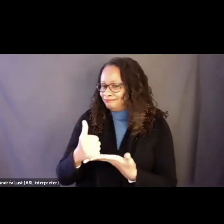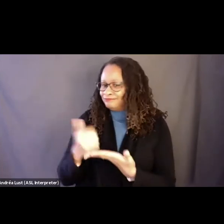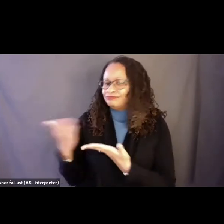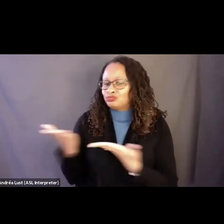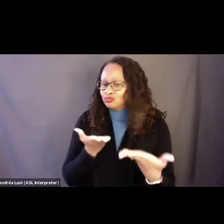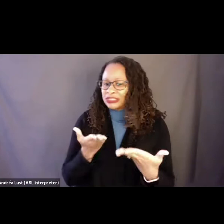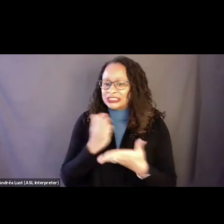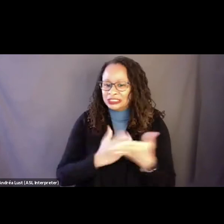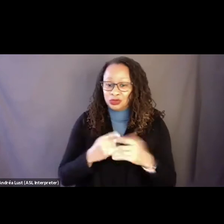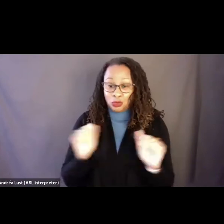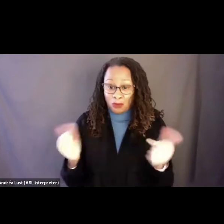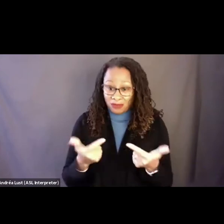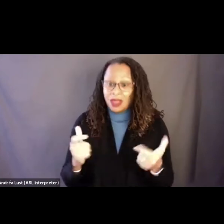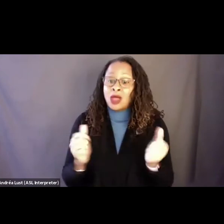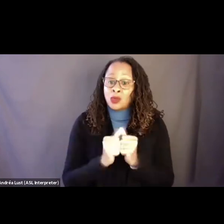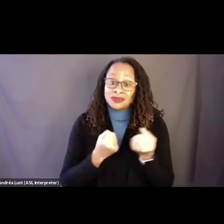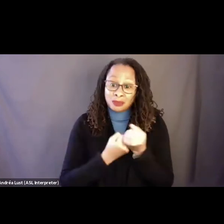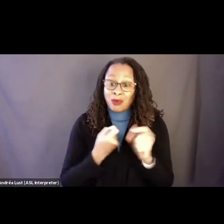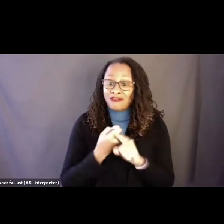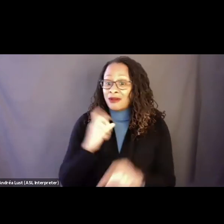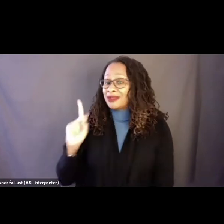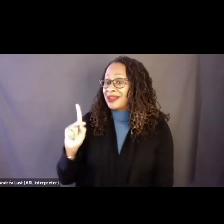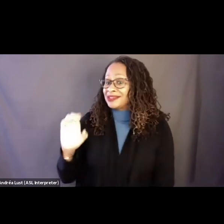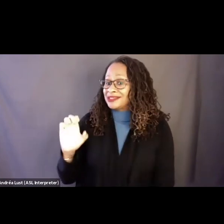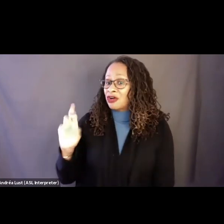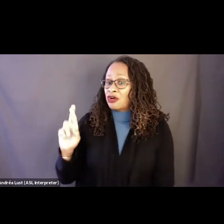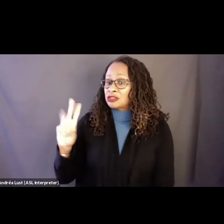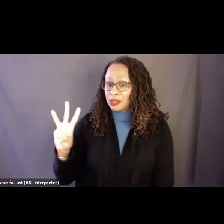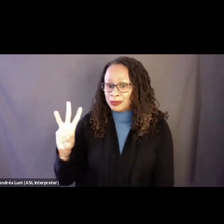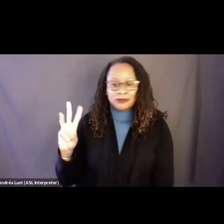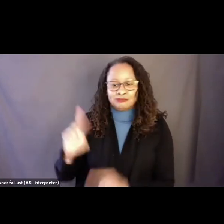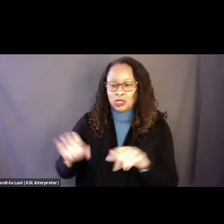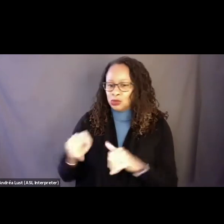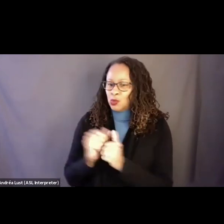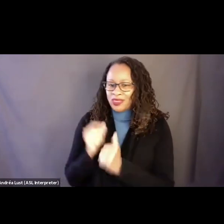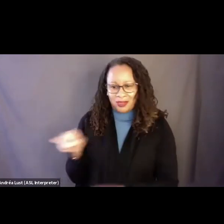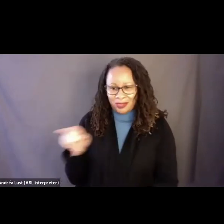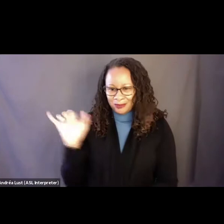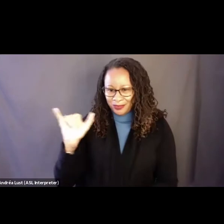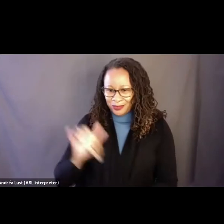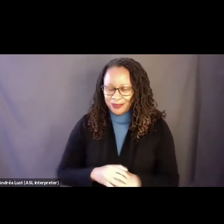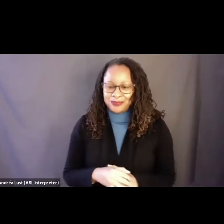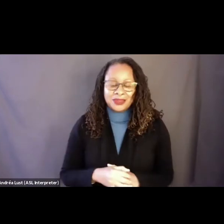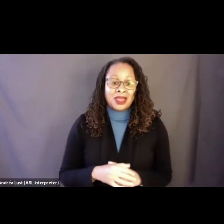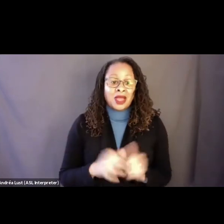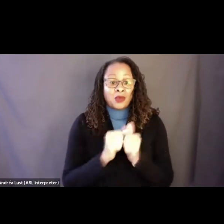along with media support by KCRW. We couldn't do it without them. And without any further ado,